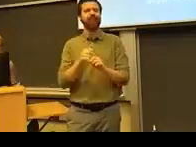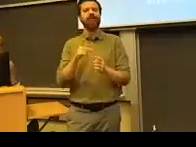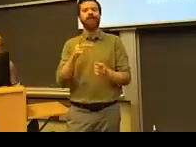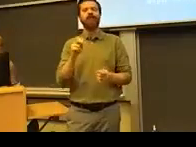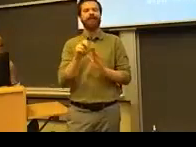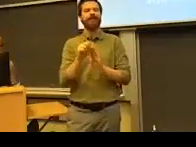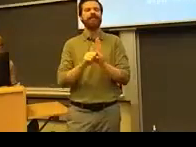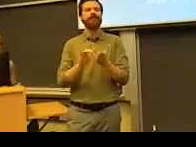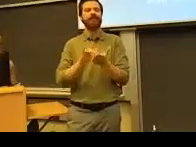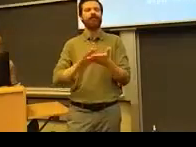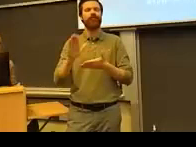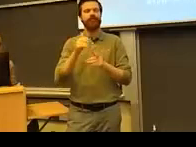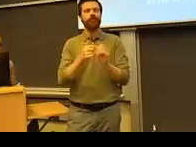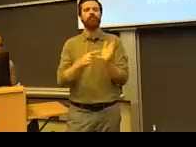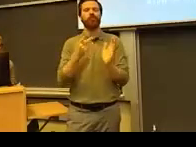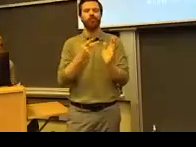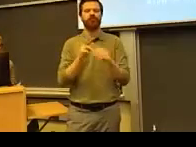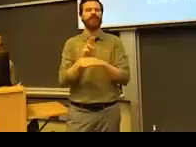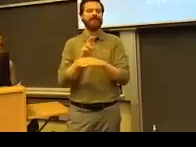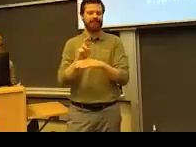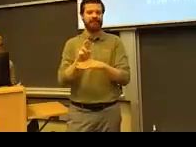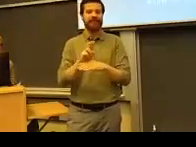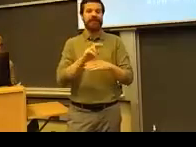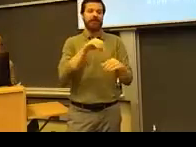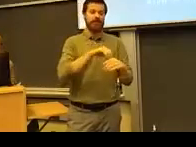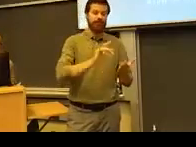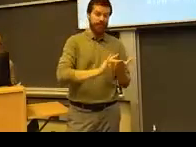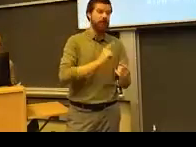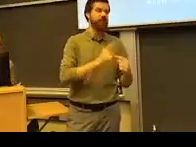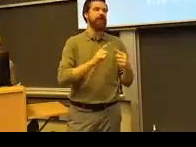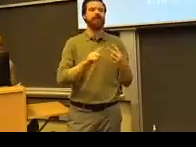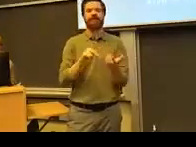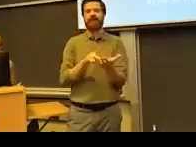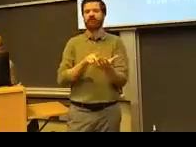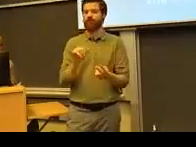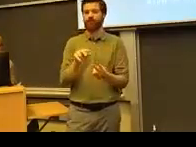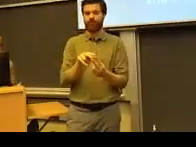and completed a dual residency in Internal Medicine and psychiatry at Rush University